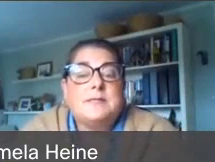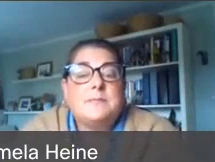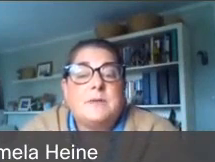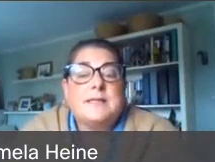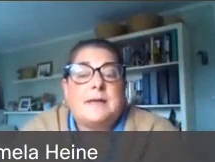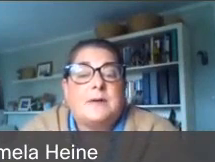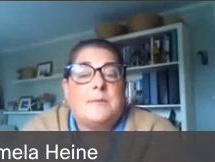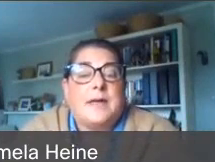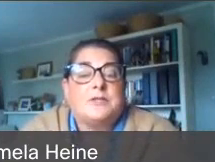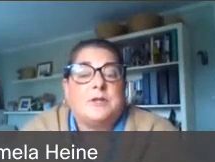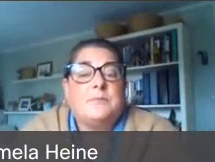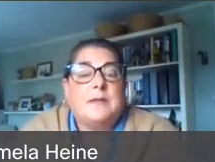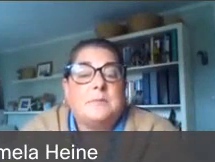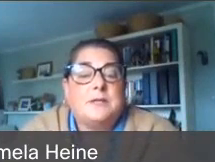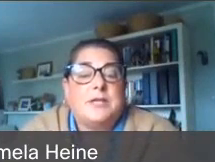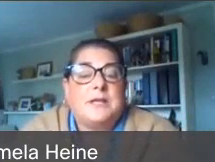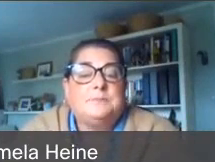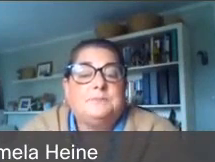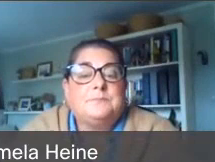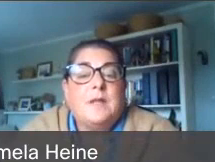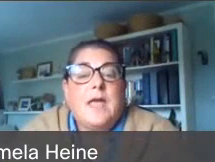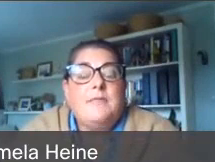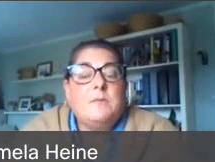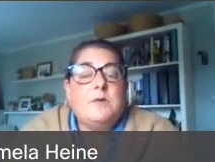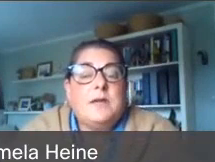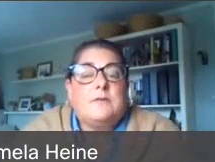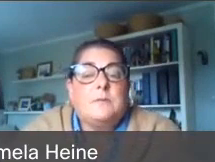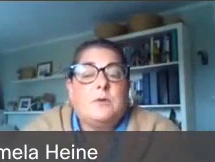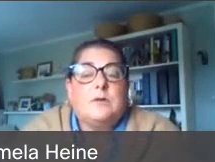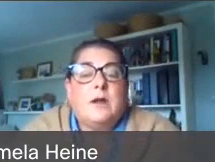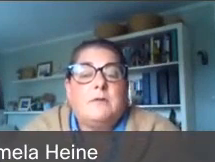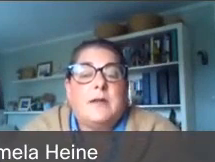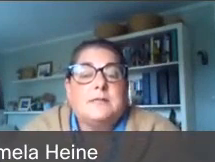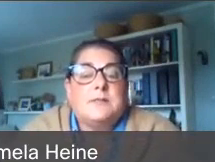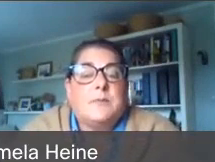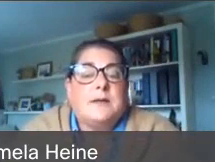who is a Disability Examiner Manager in Michigan. And then we'll hear from Lauren Rodriguez,